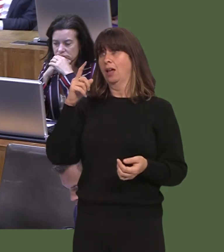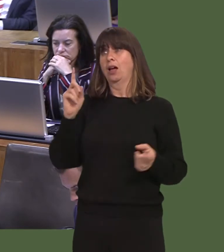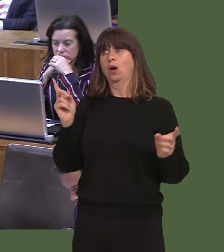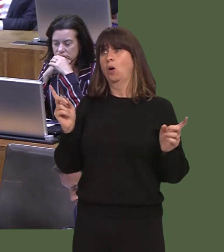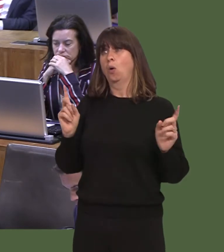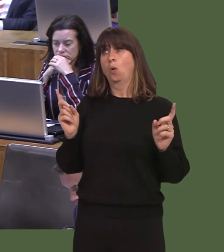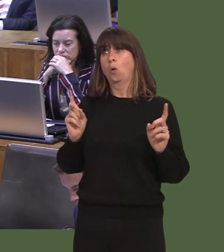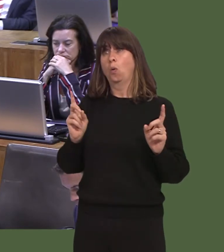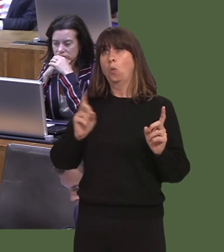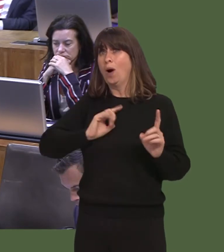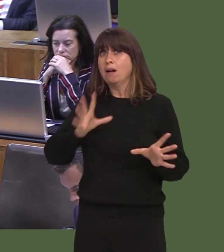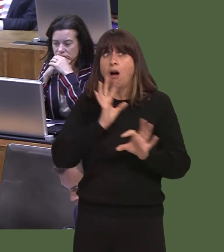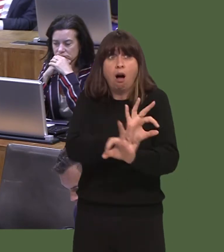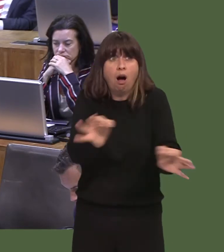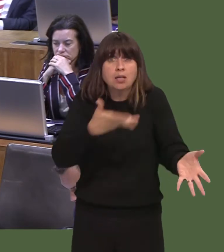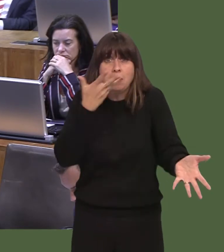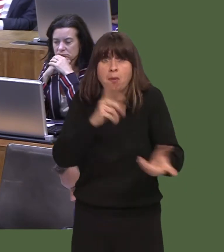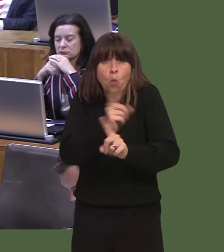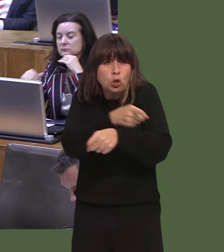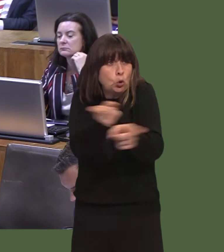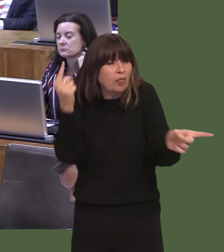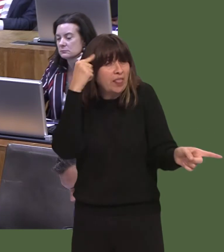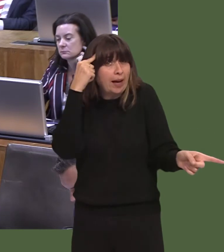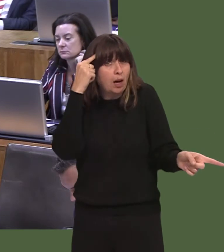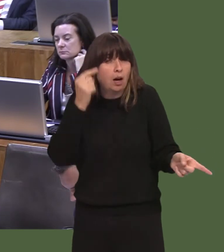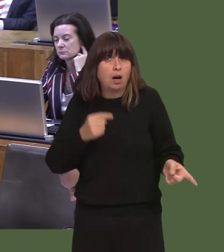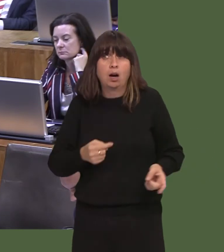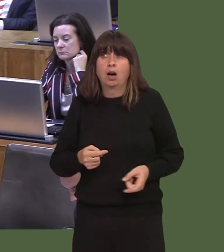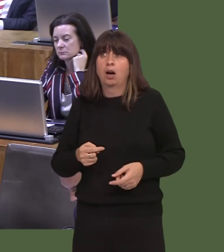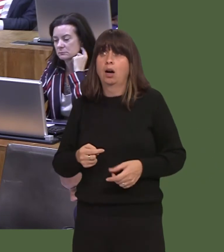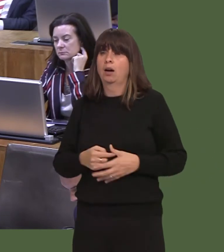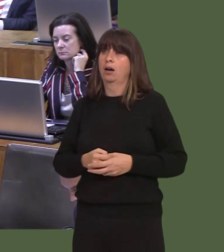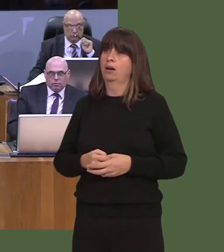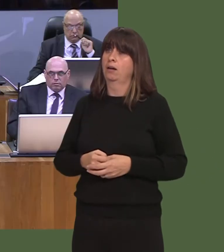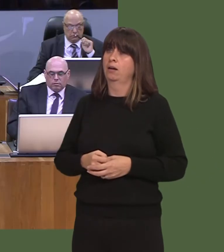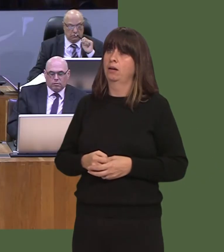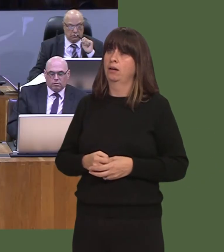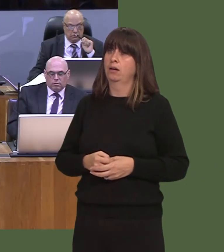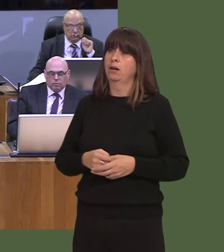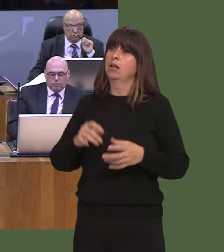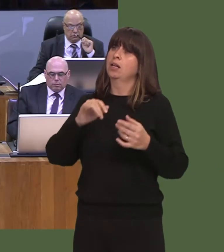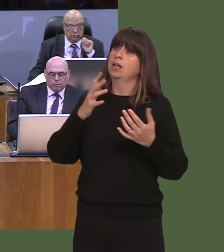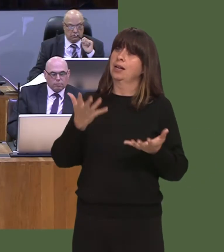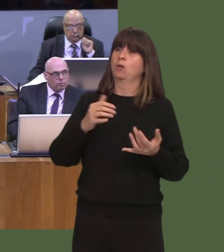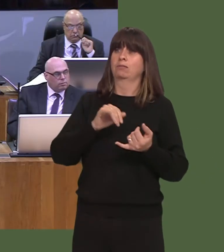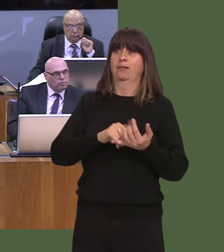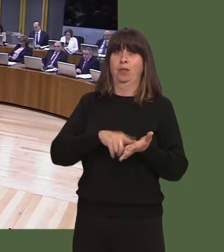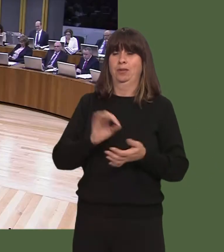what's so bad about asking the people about this who took the decision in the first place? Mark Reckless AM: Because you ignore what they tell you.